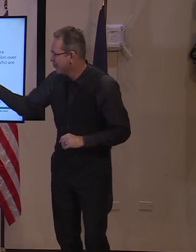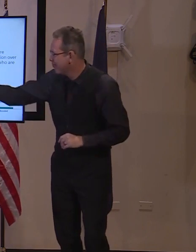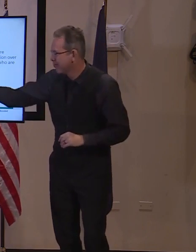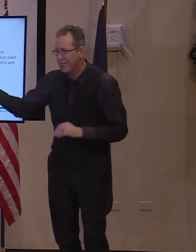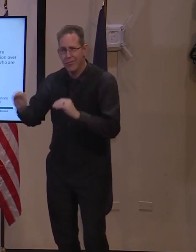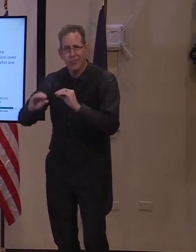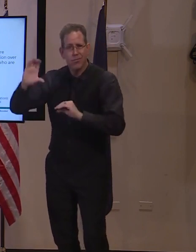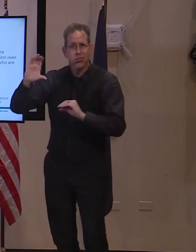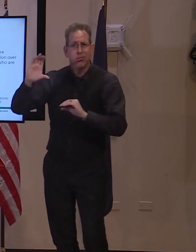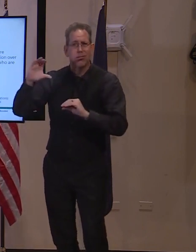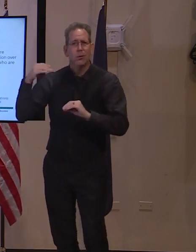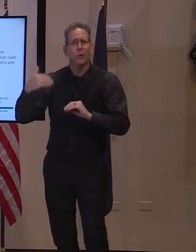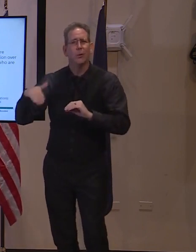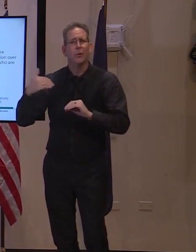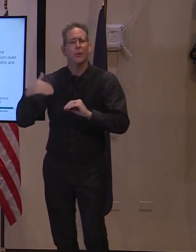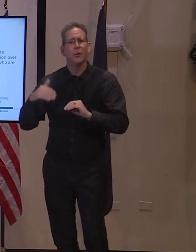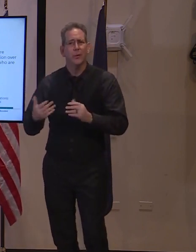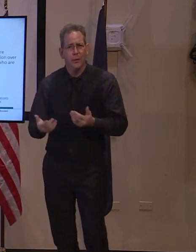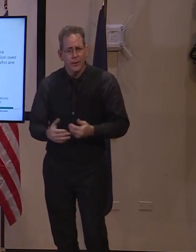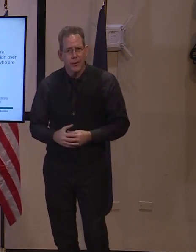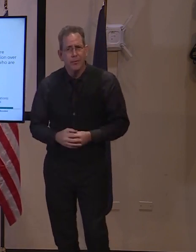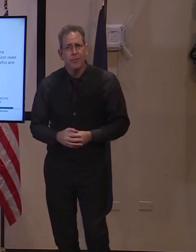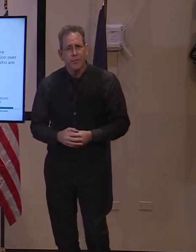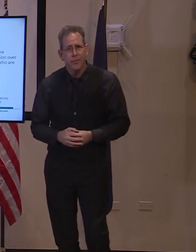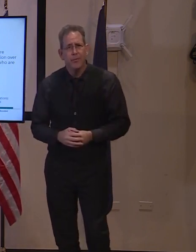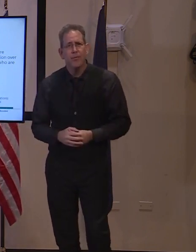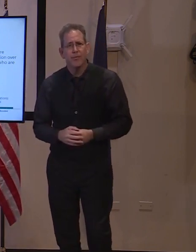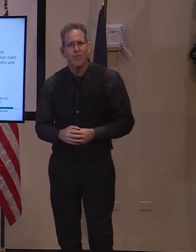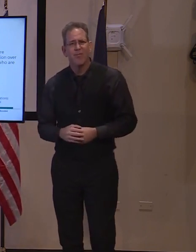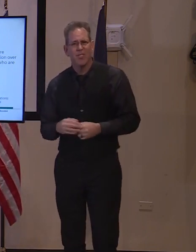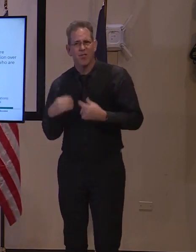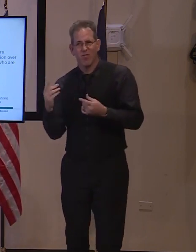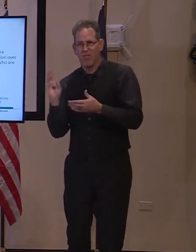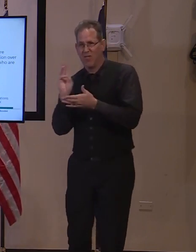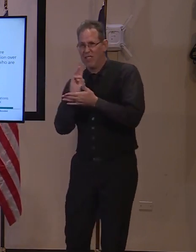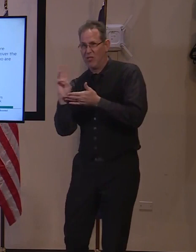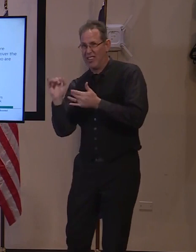who were fully vaccinated and boosted. Similarly, on the next slide, you'll